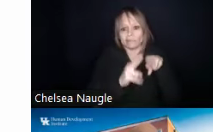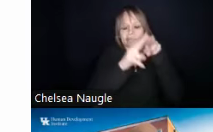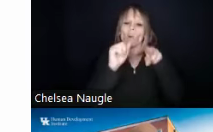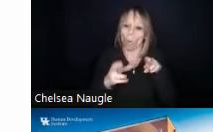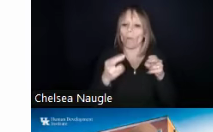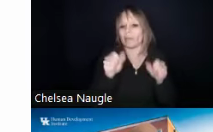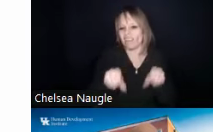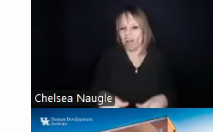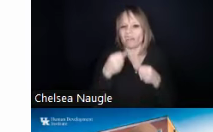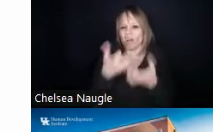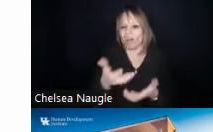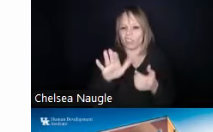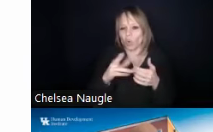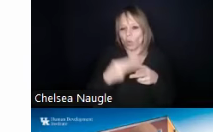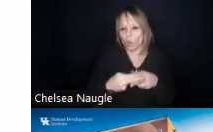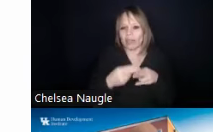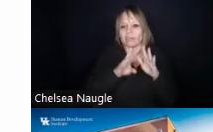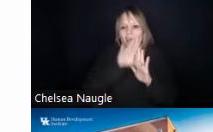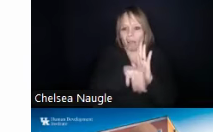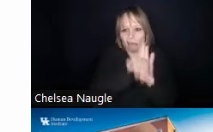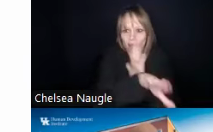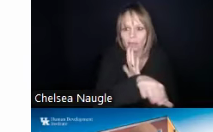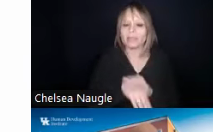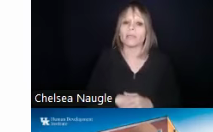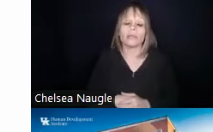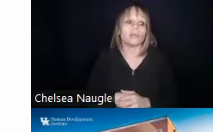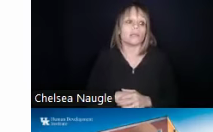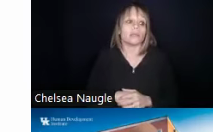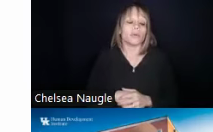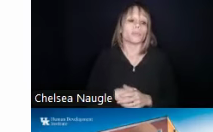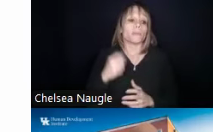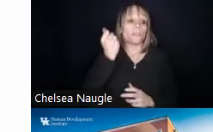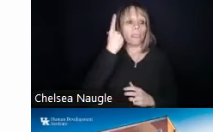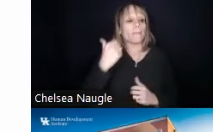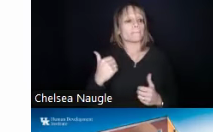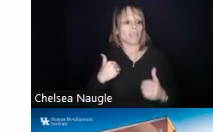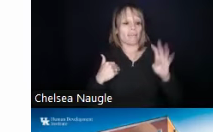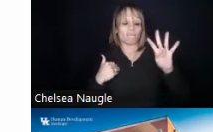Um, I had basically 40 different uh possible benefits of adaptive martial